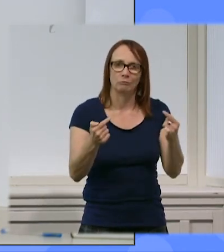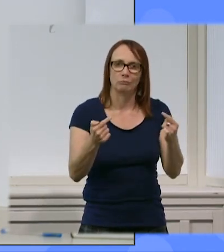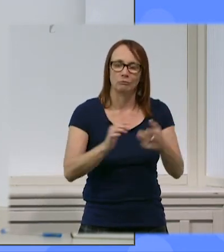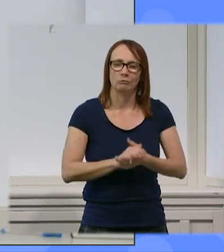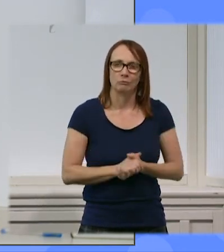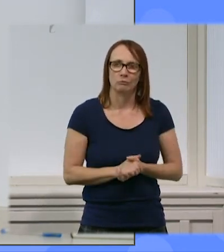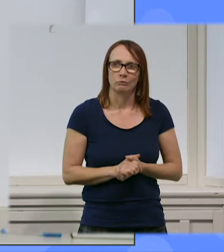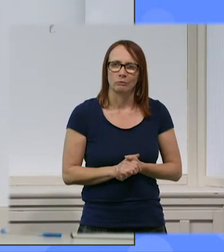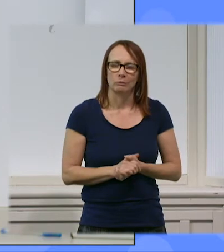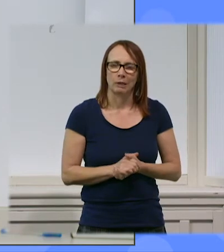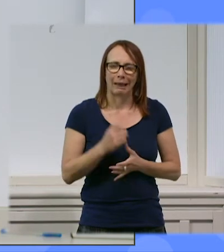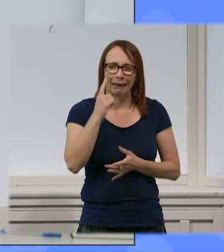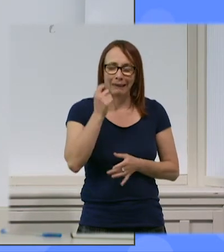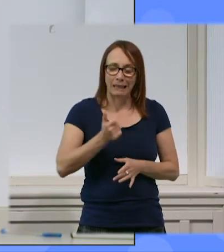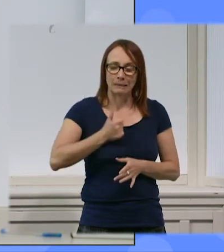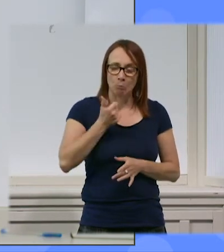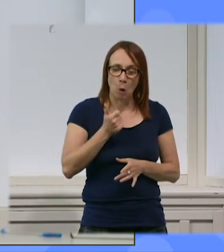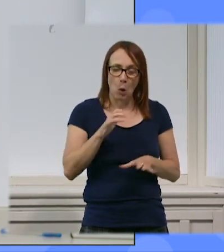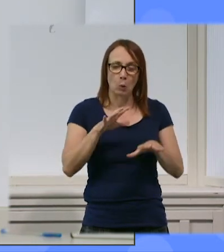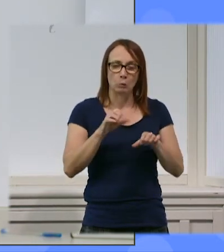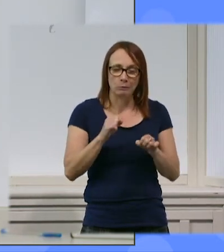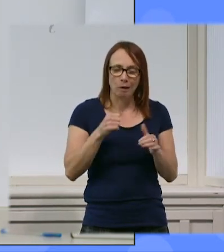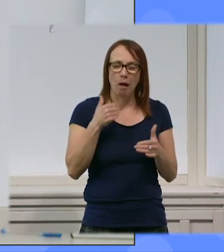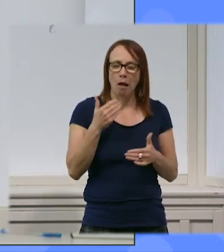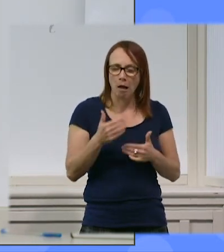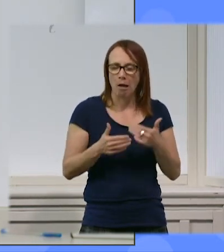we started to touch on that this morning so it's wonderful to see that the social